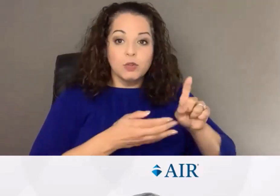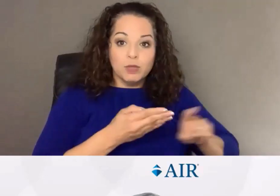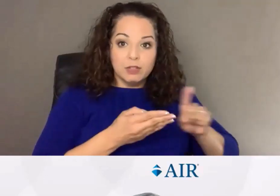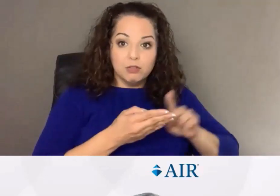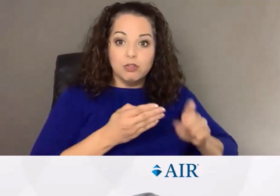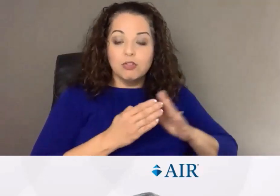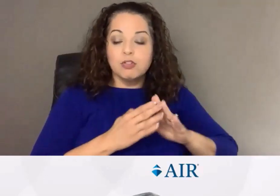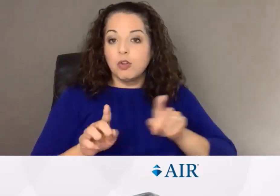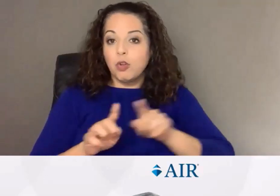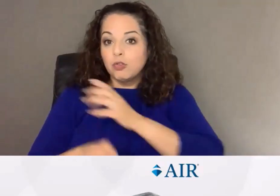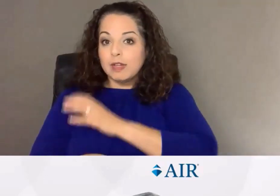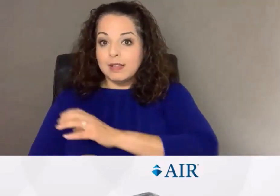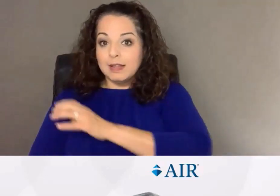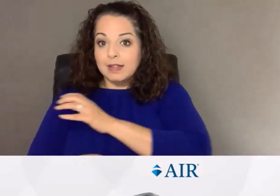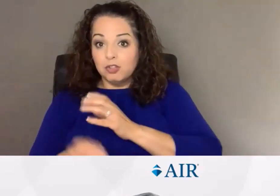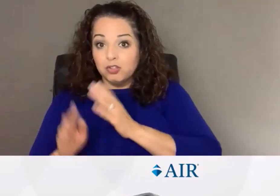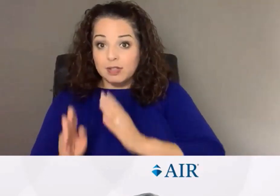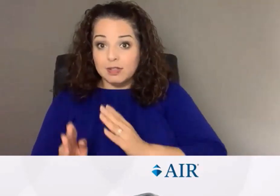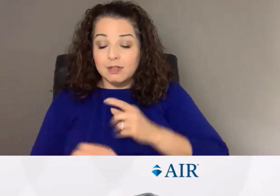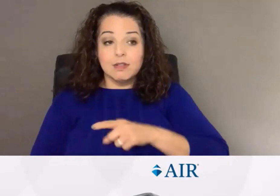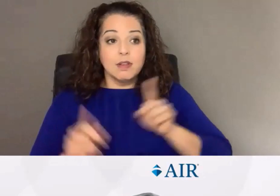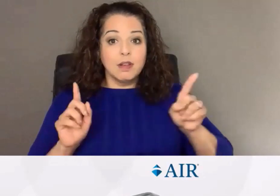or research world and clinical world.